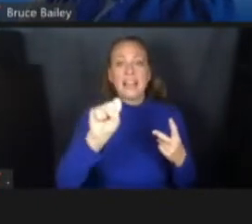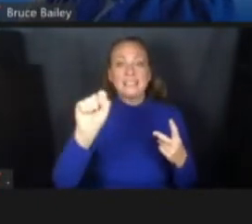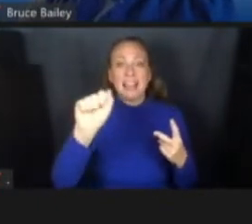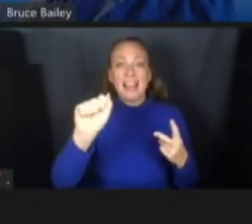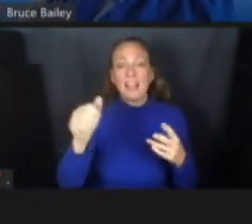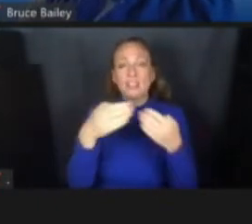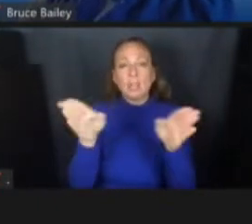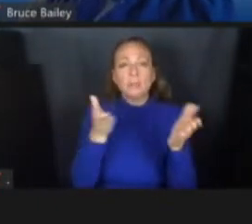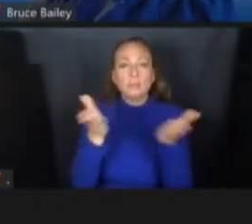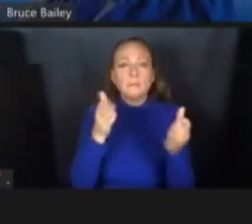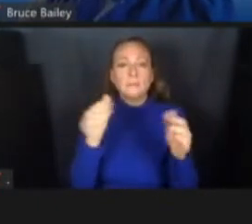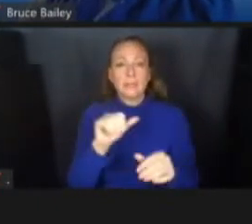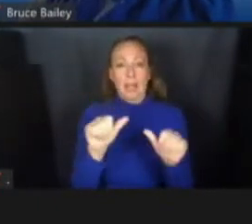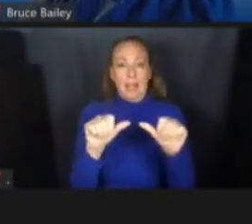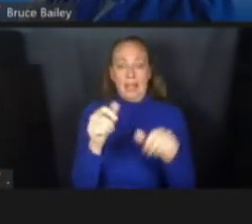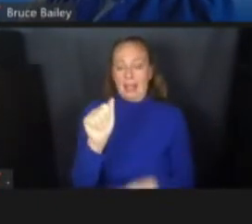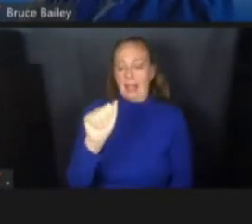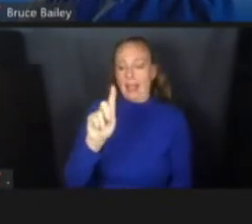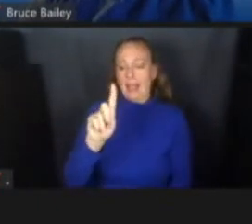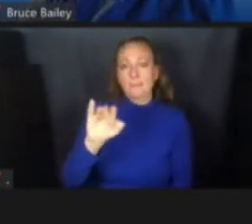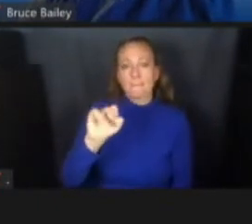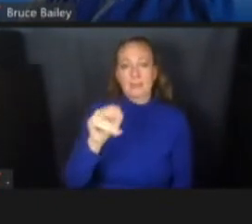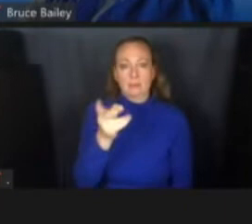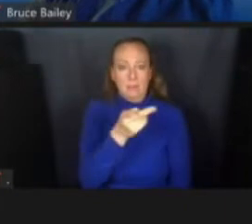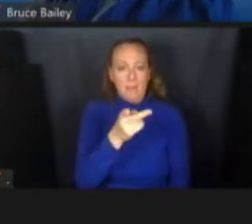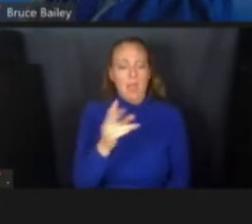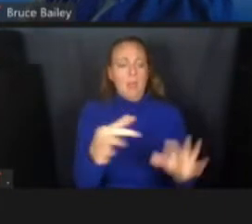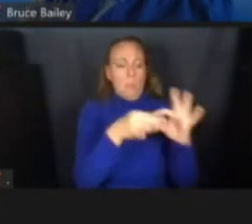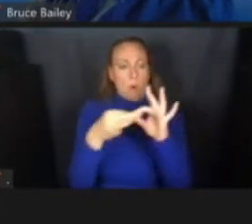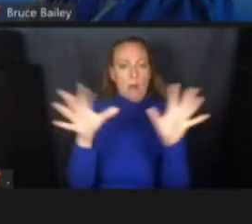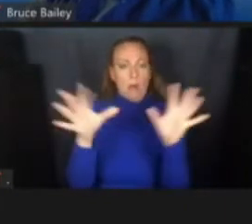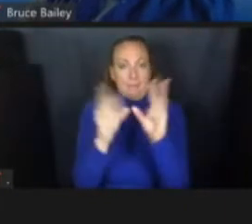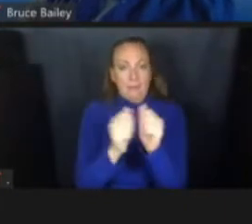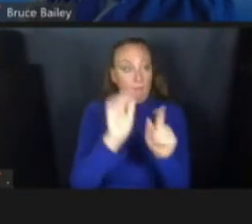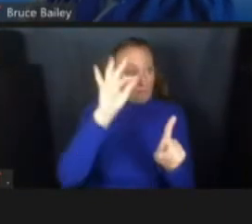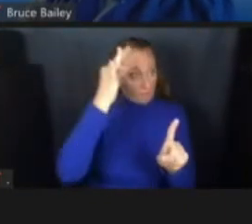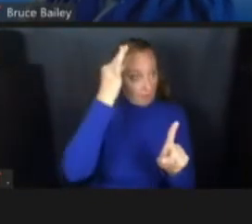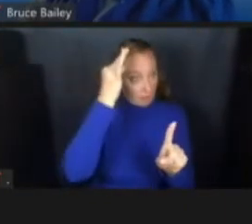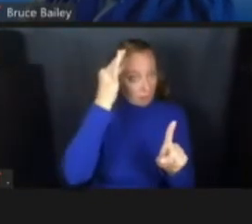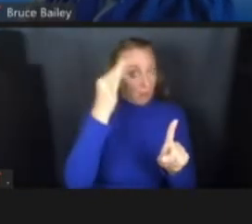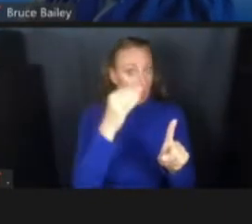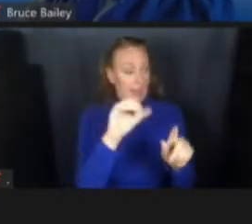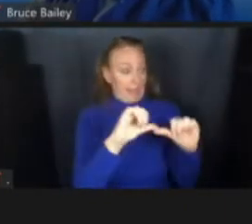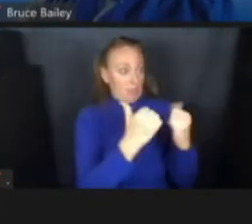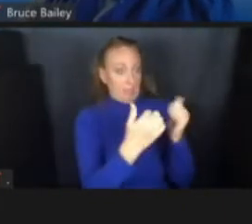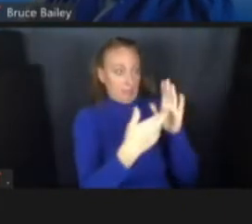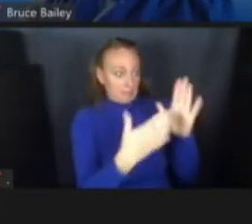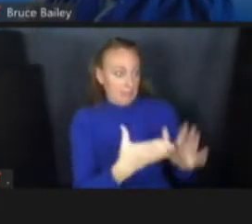coordinated a meeting for federal agency representatives and Microsoft's accessibility team.